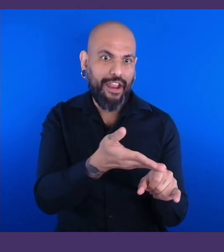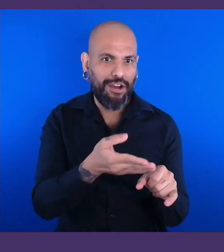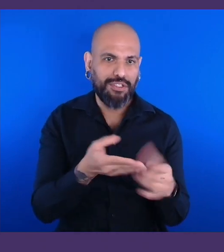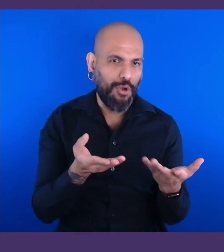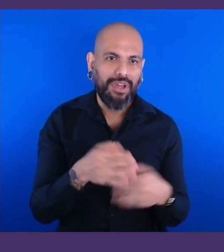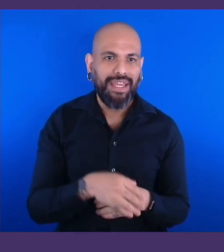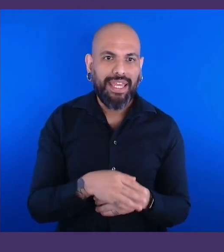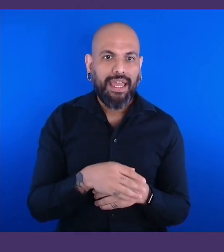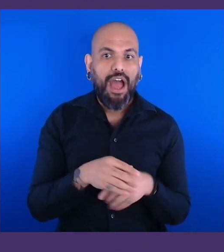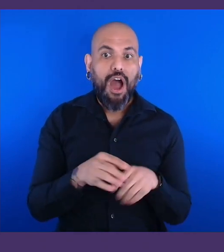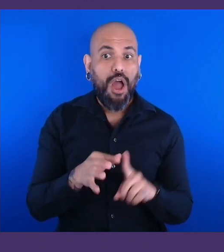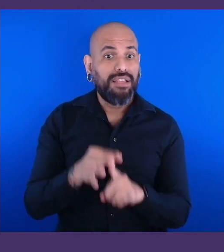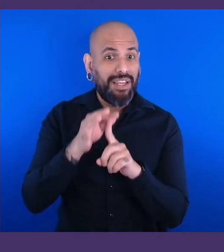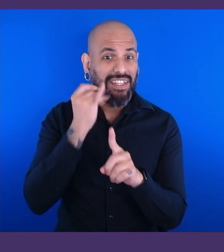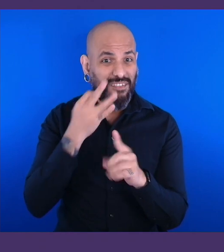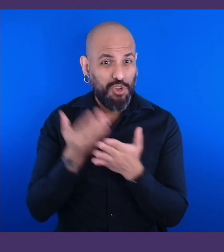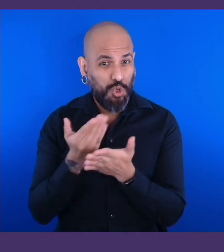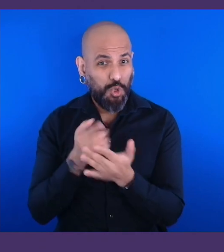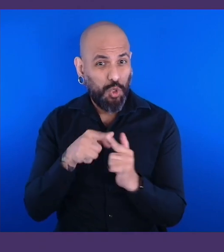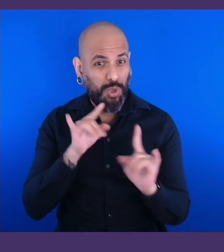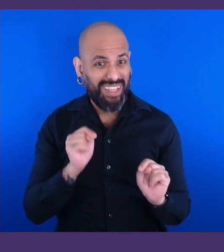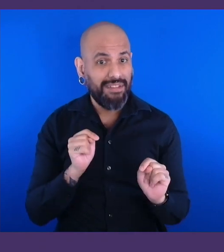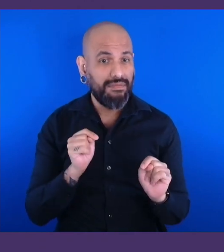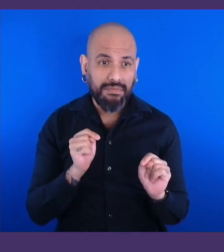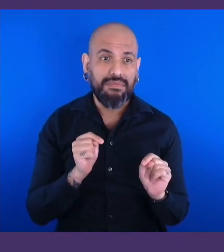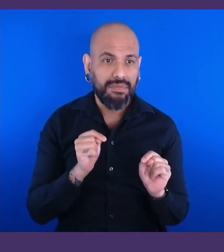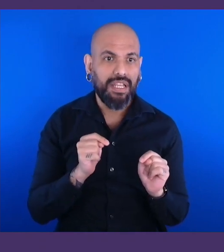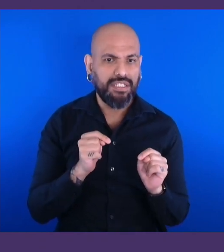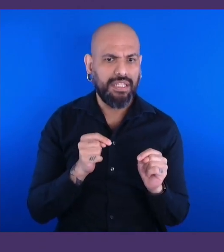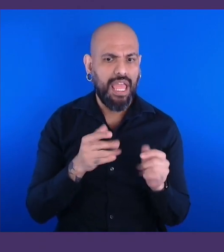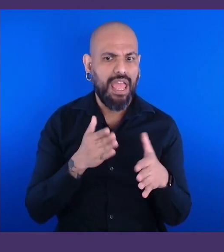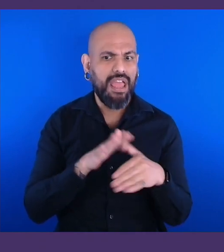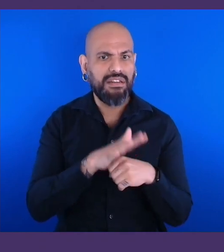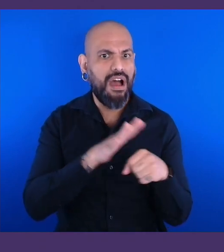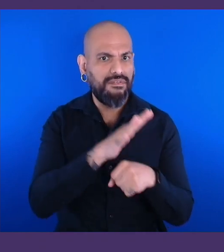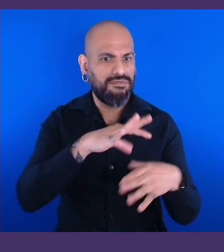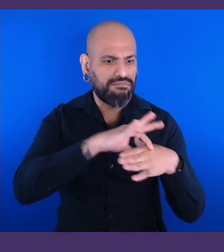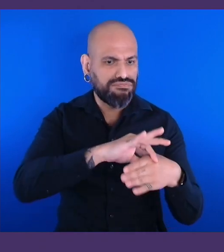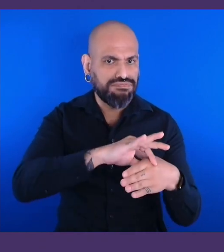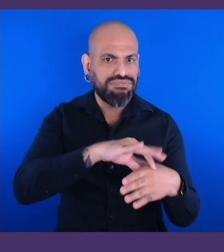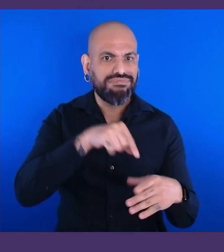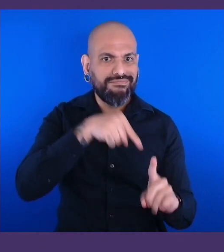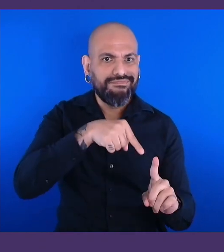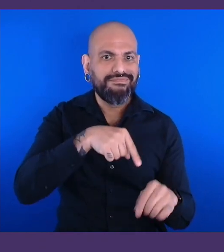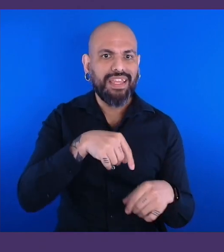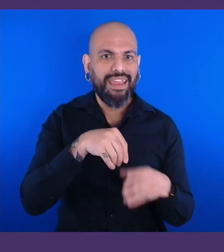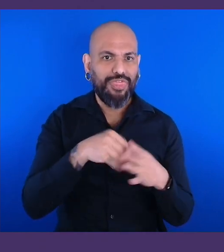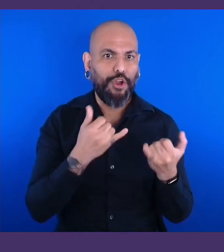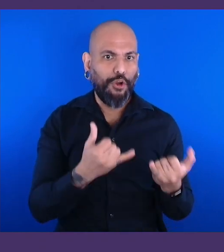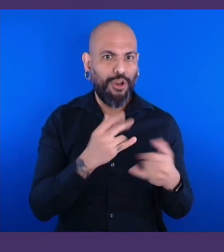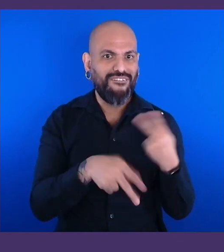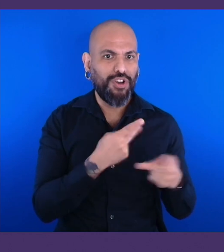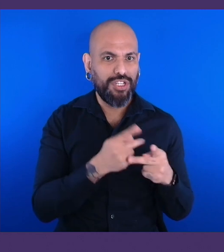Then, there is there is meat enough in the existing standards and the existing versions to keep you going for a long time.